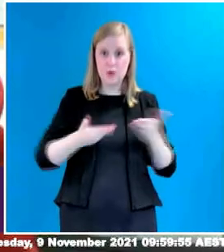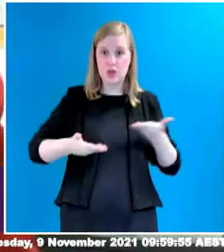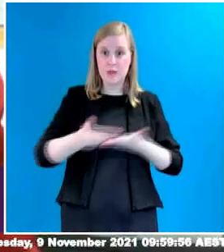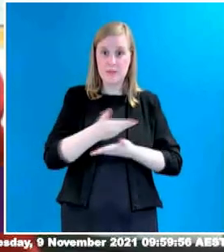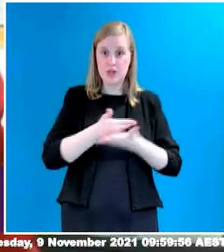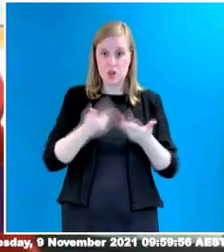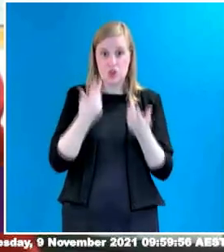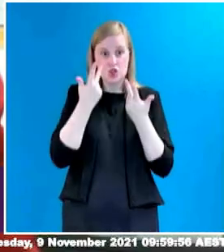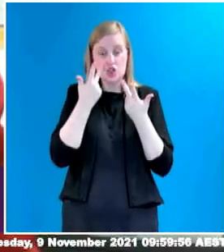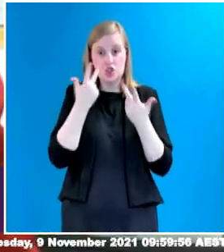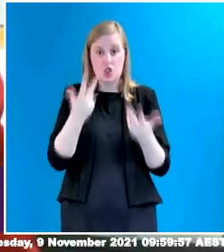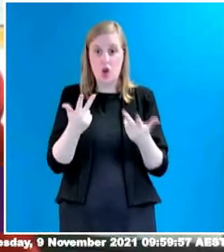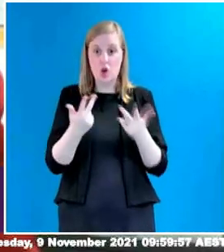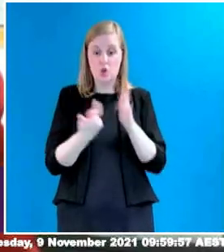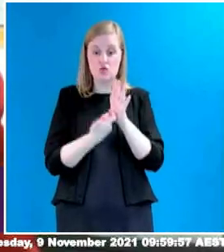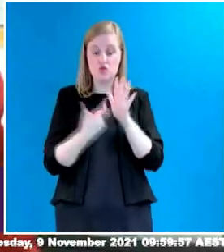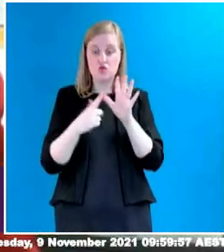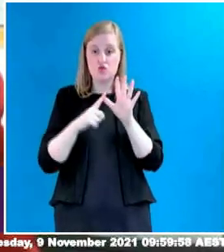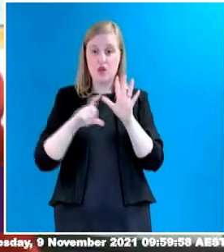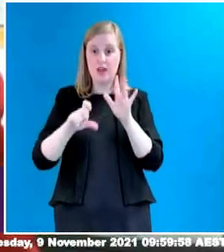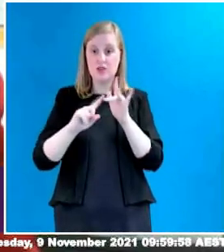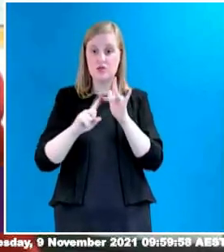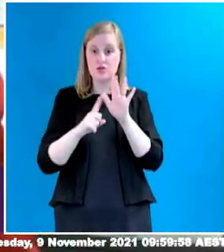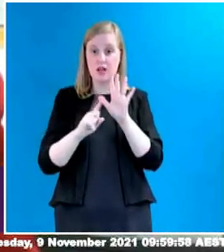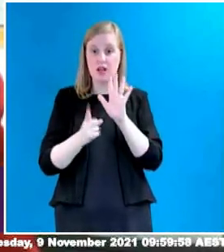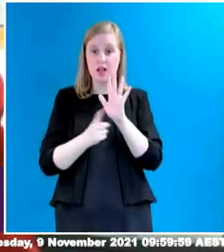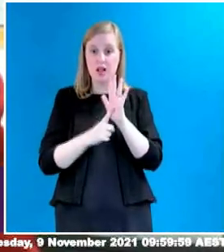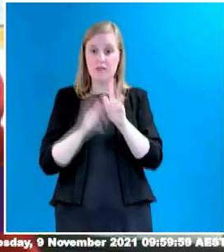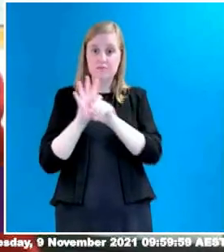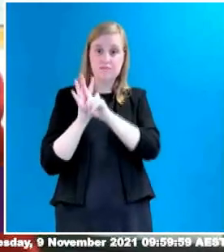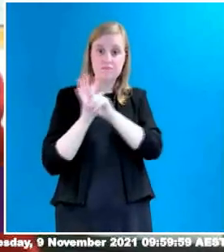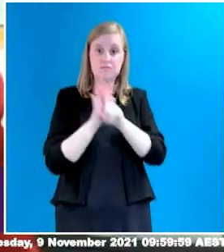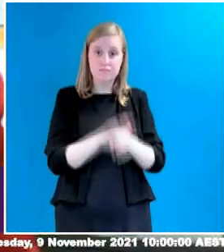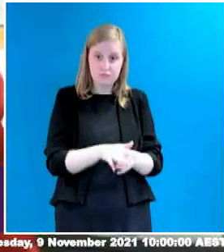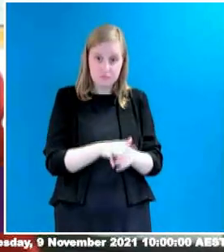everyday basis and backed that up with international jurisprudence.